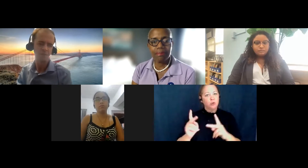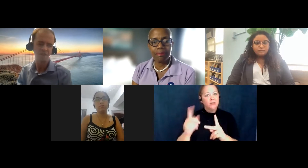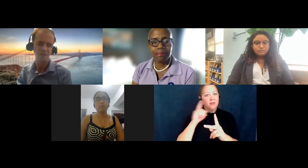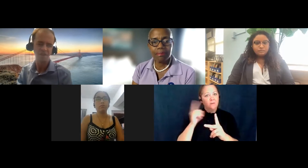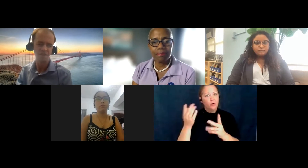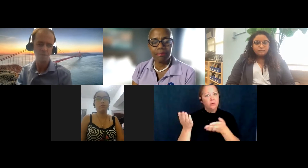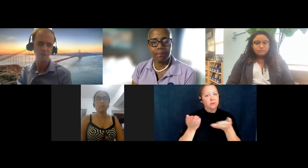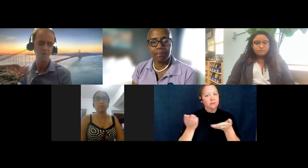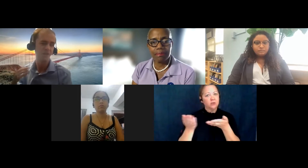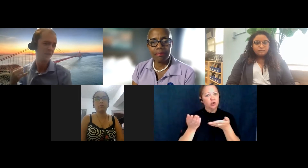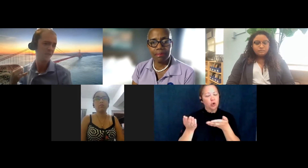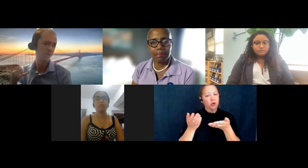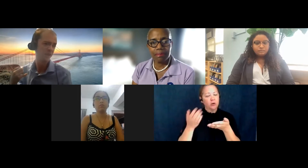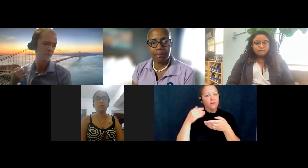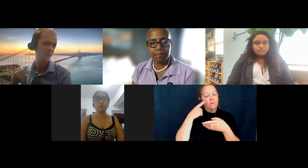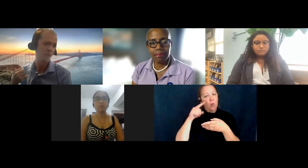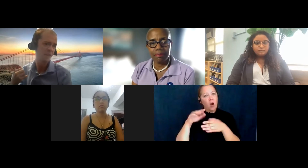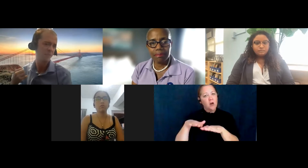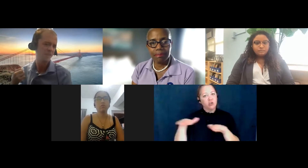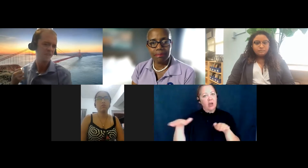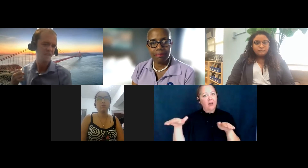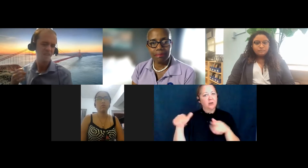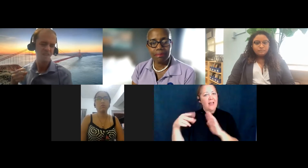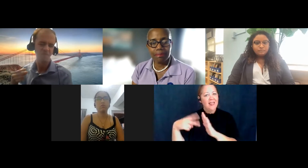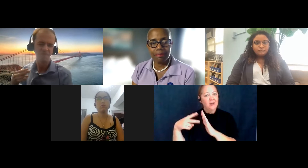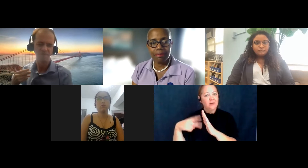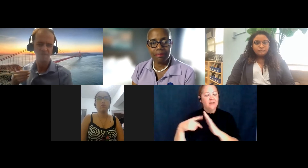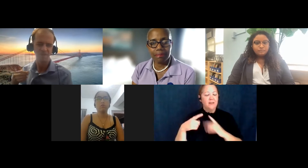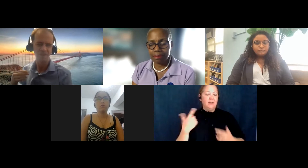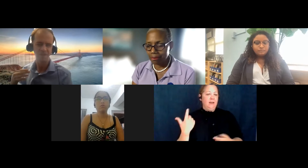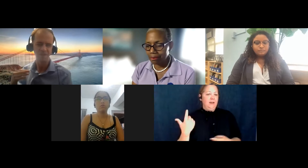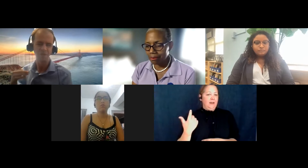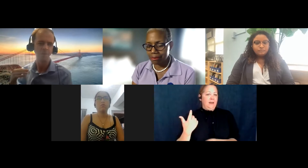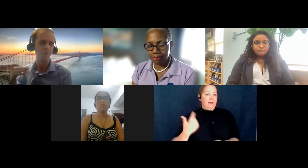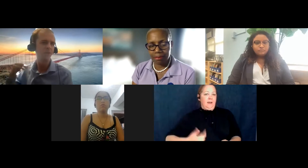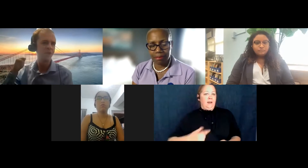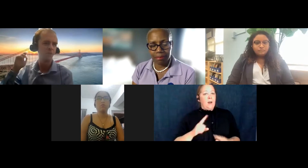We can take some skills and knowledge from that. It is good to approach it with an open